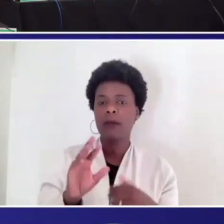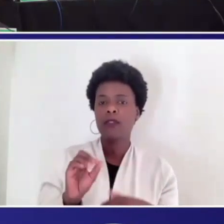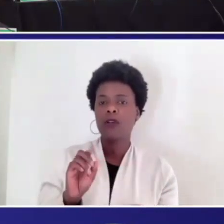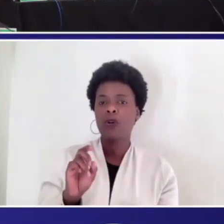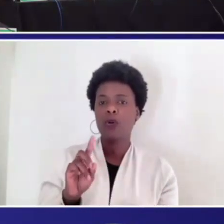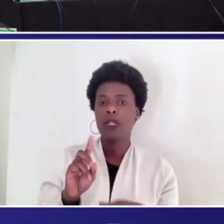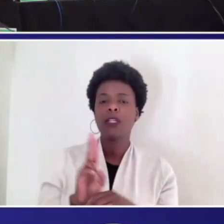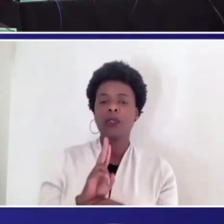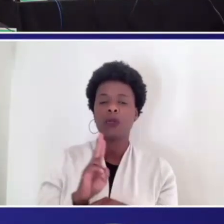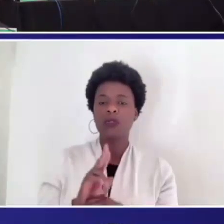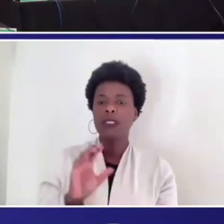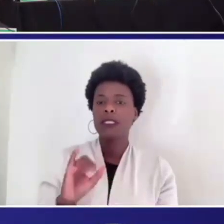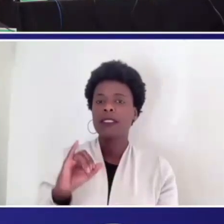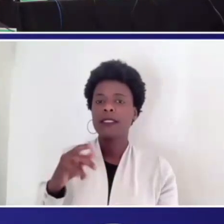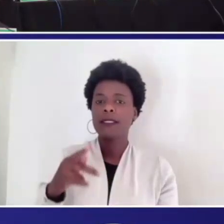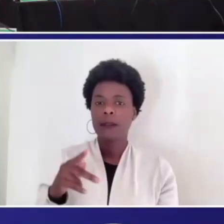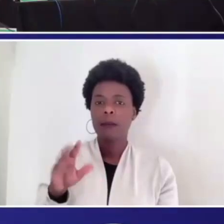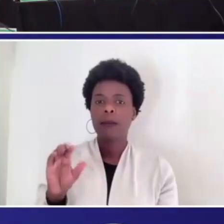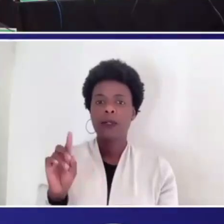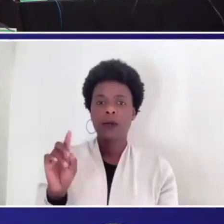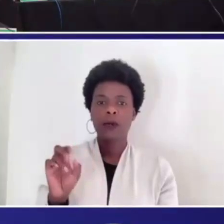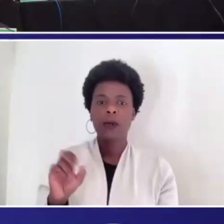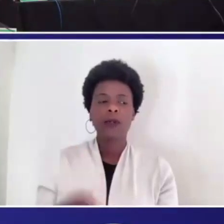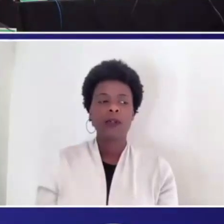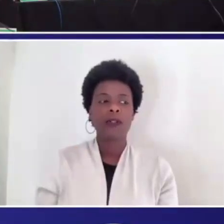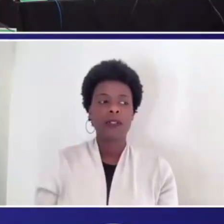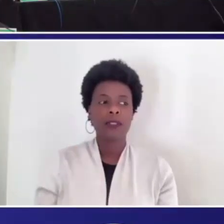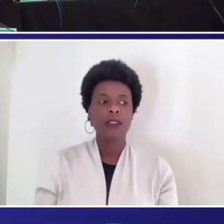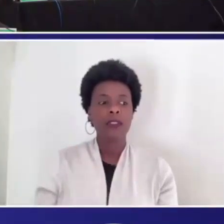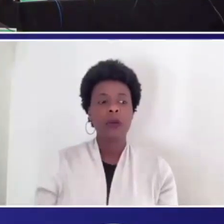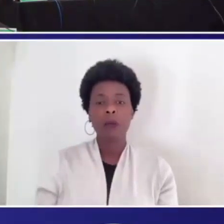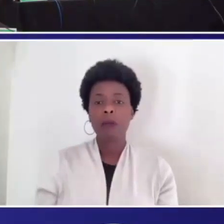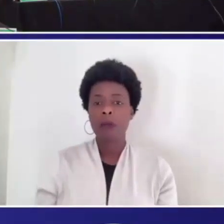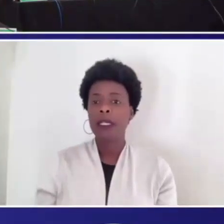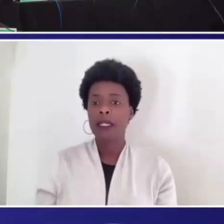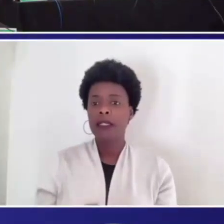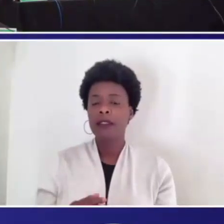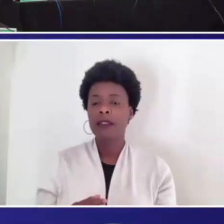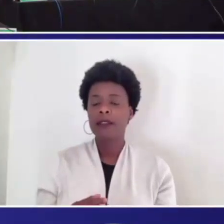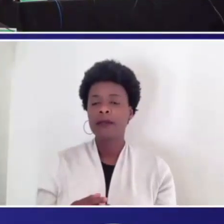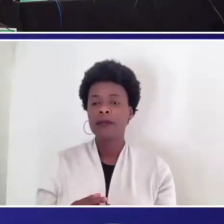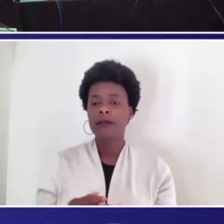So it has developed parallel to this